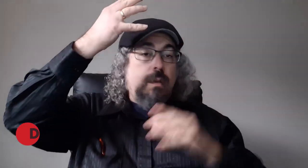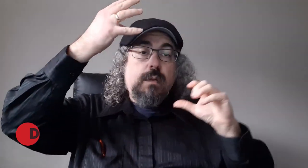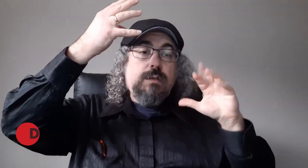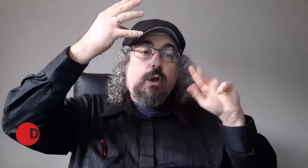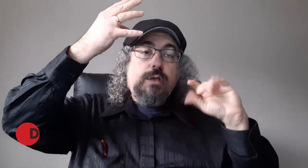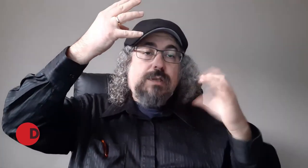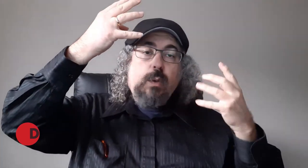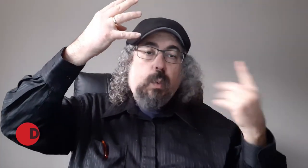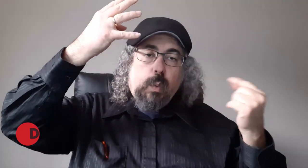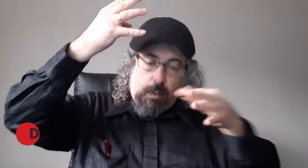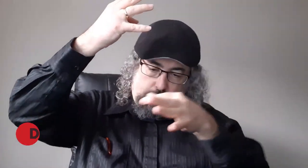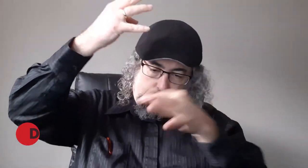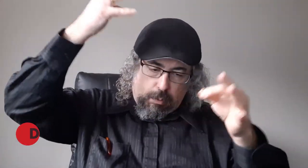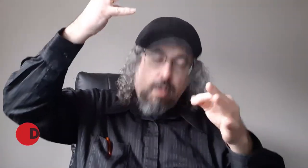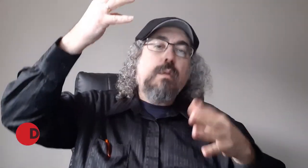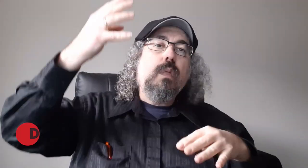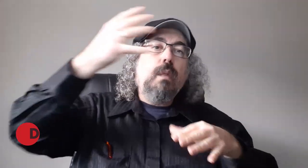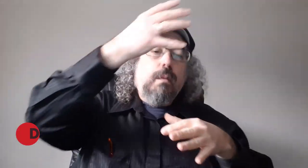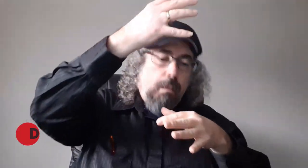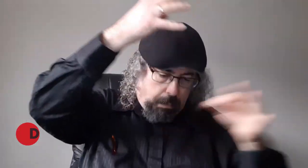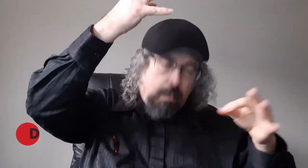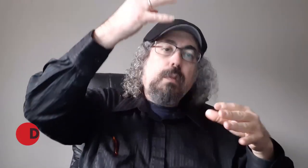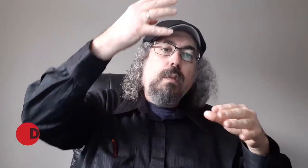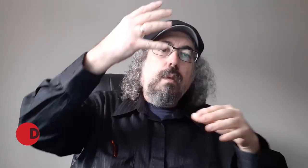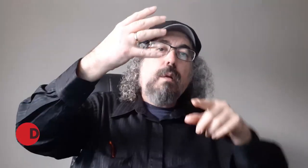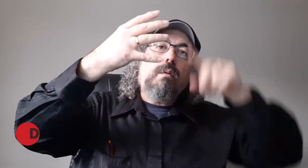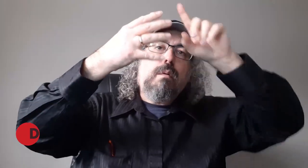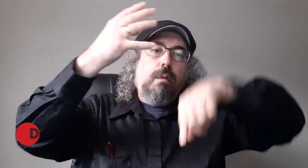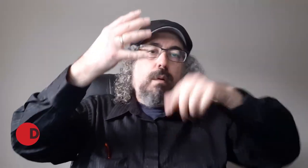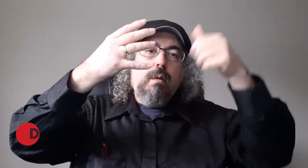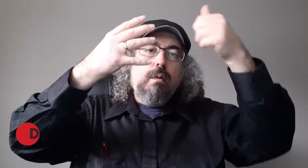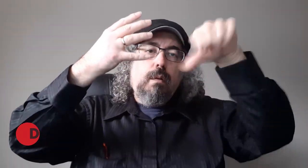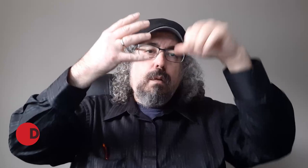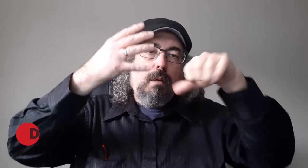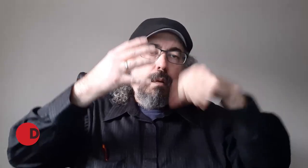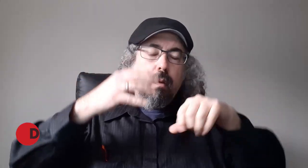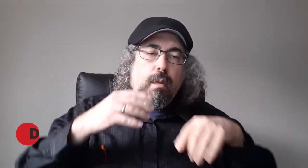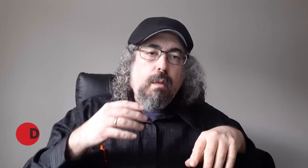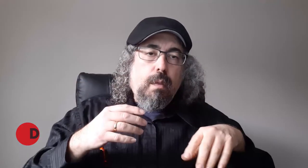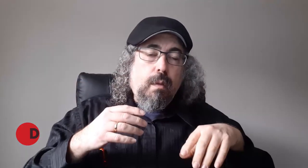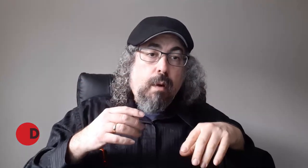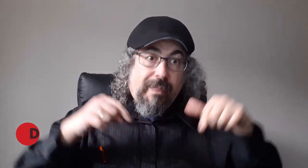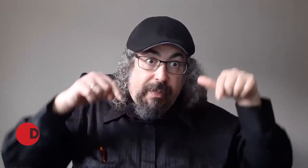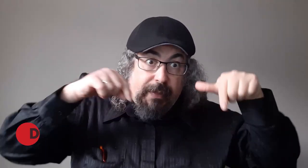submitted comments and recommendations and CRTC would select only a few.